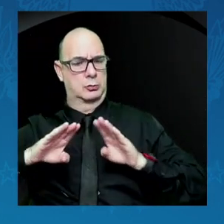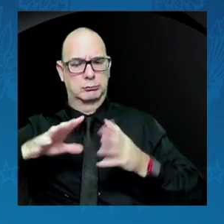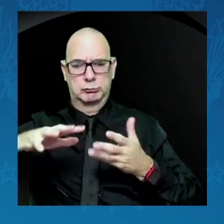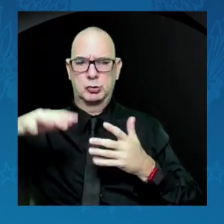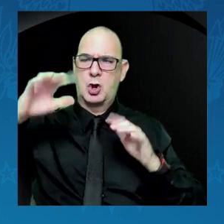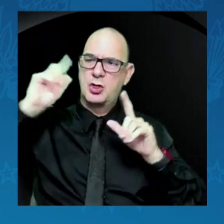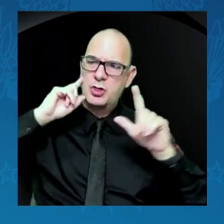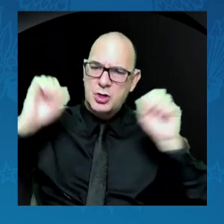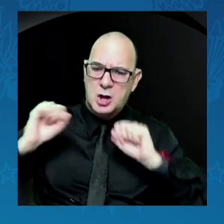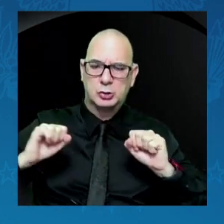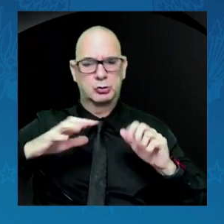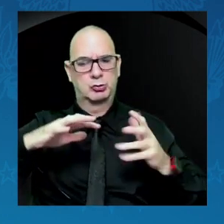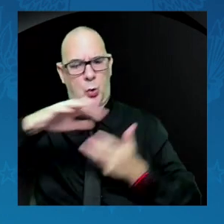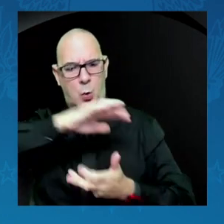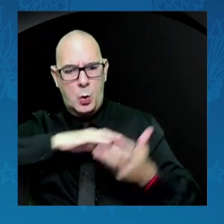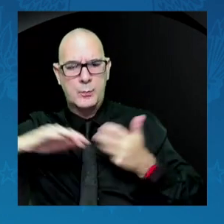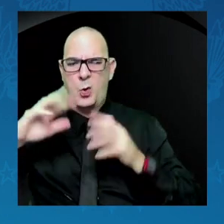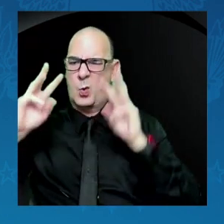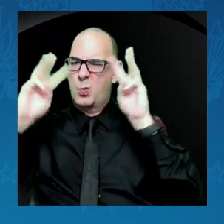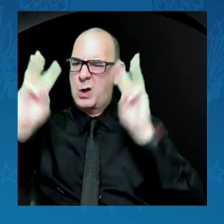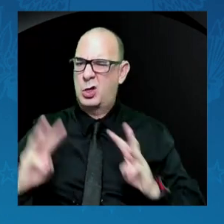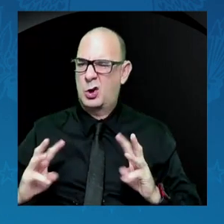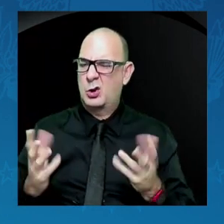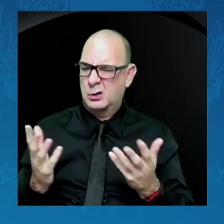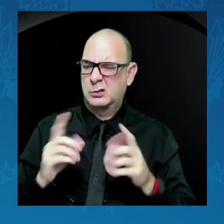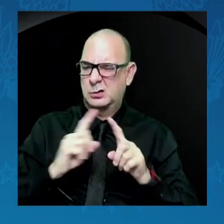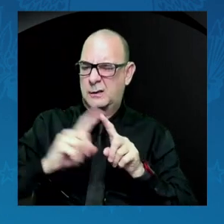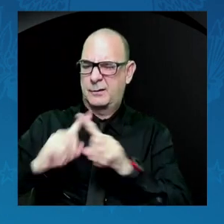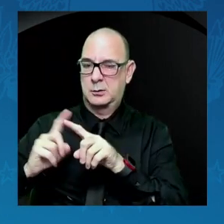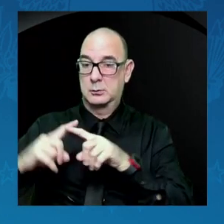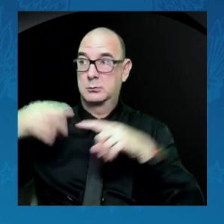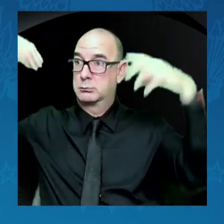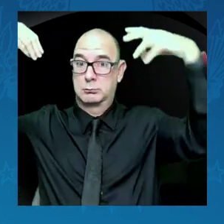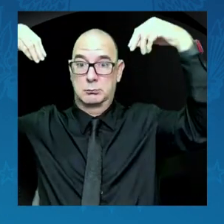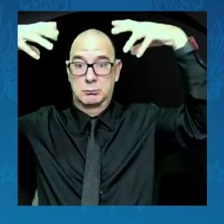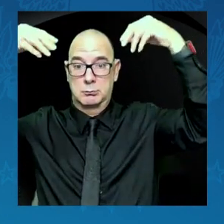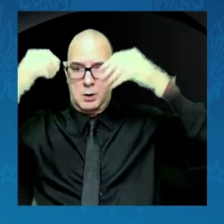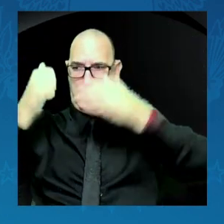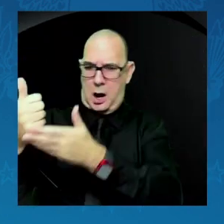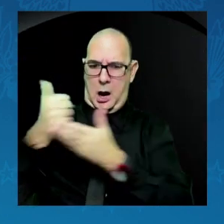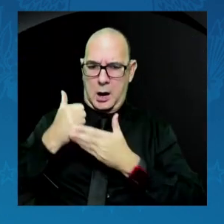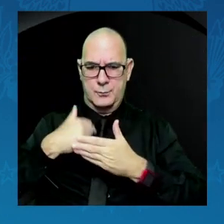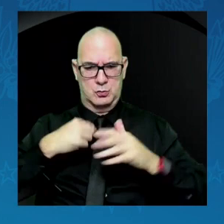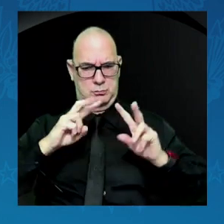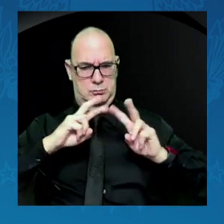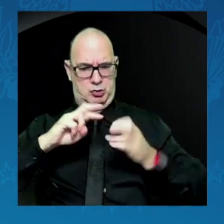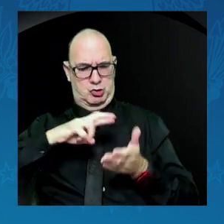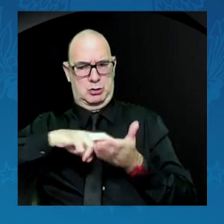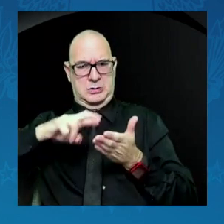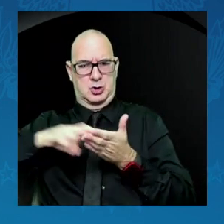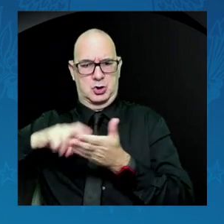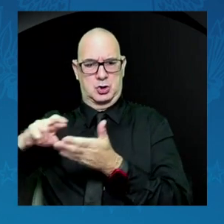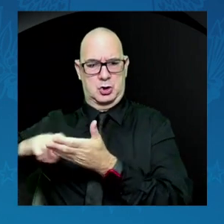It will help us better understand extreme weather and prepare our communities and our families